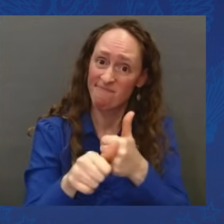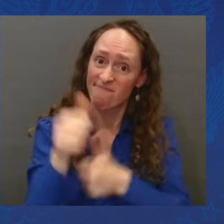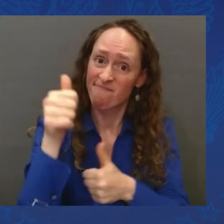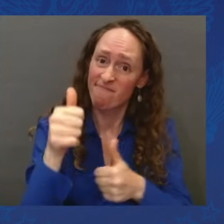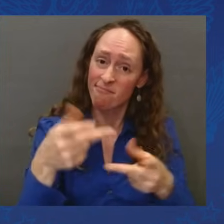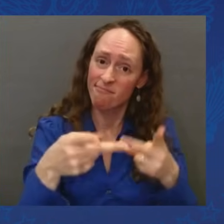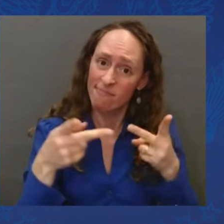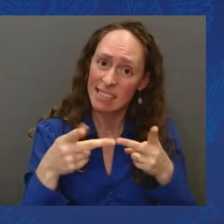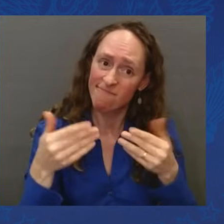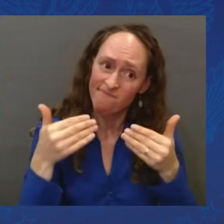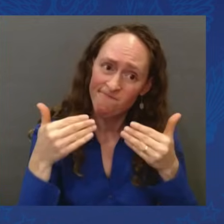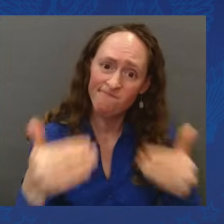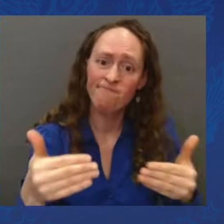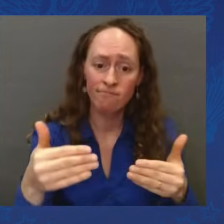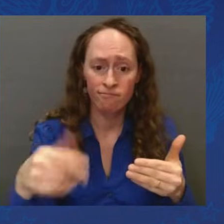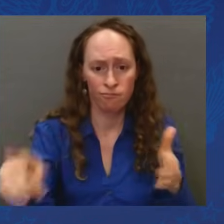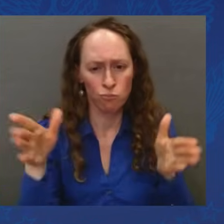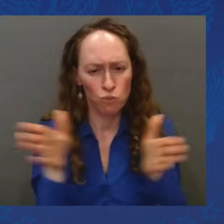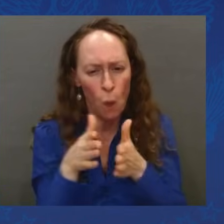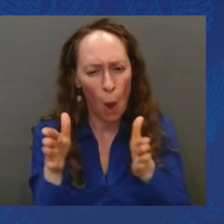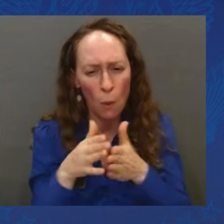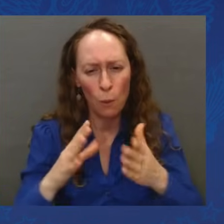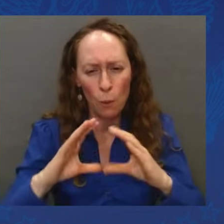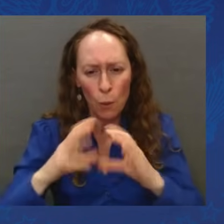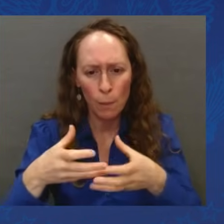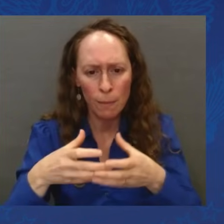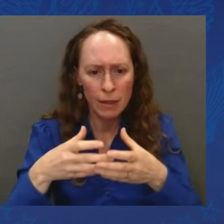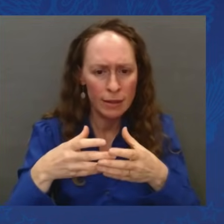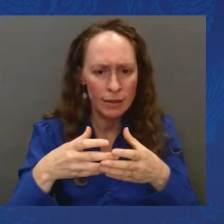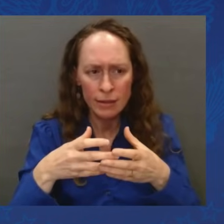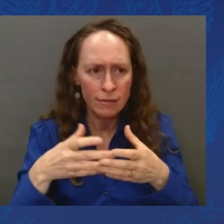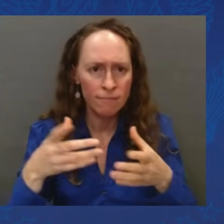is that Hamas does have headquarters, weapons,